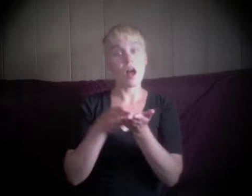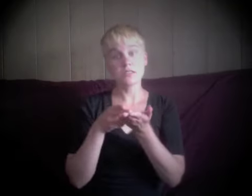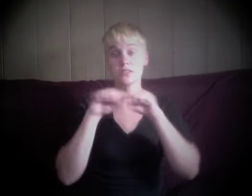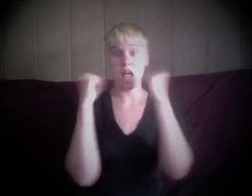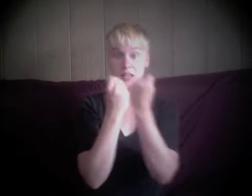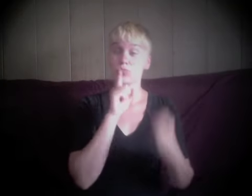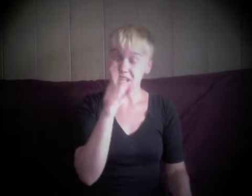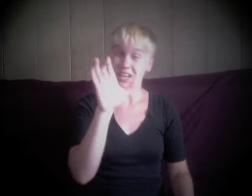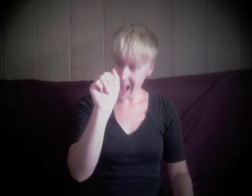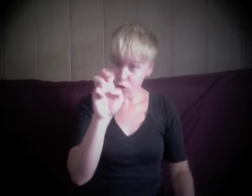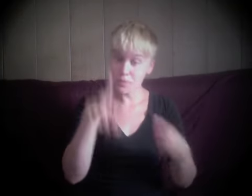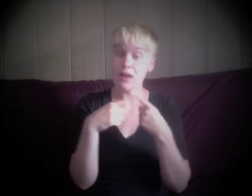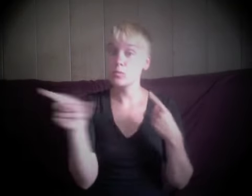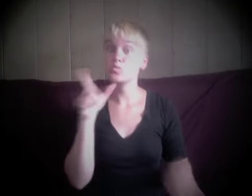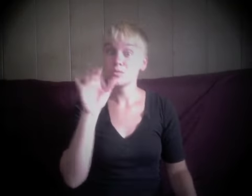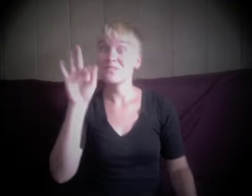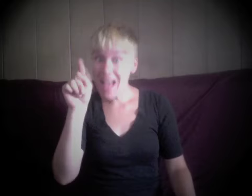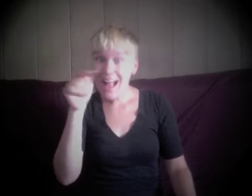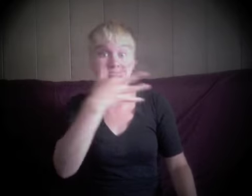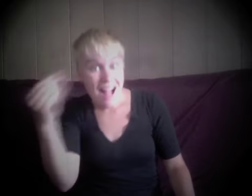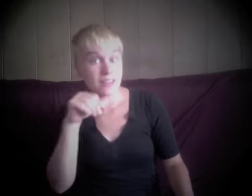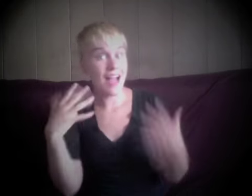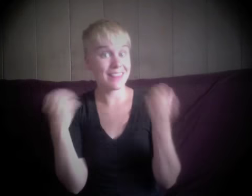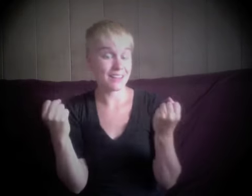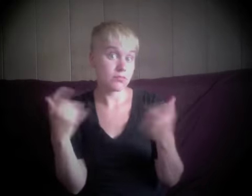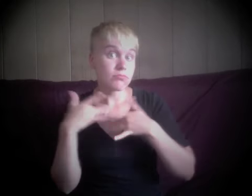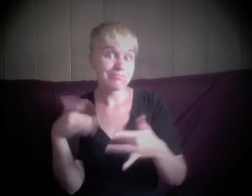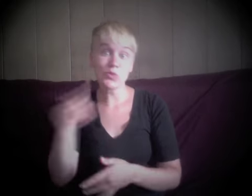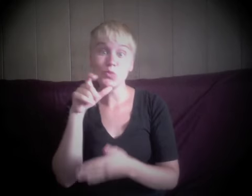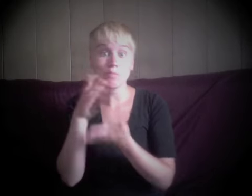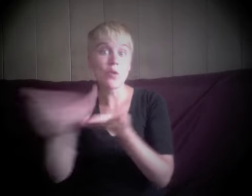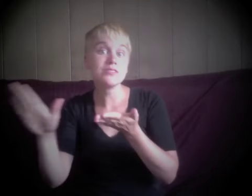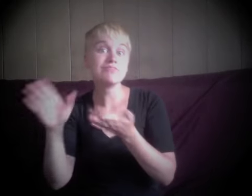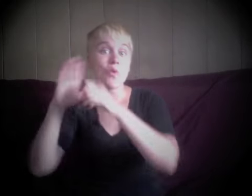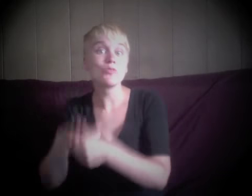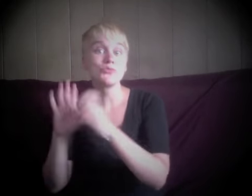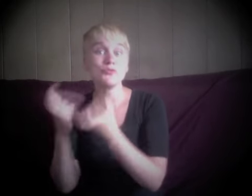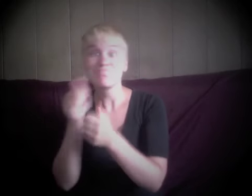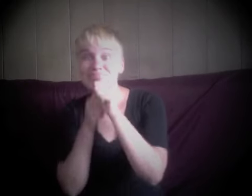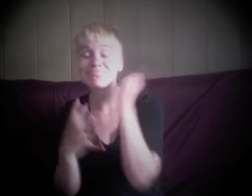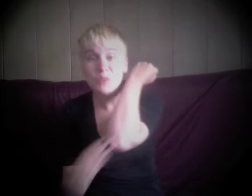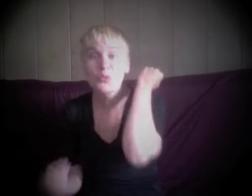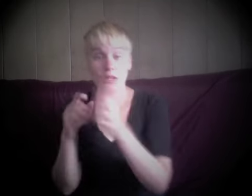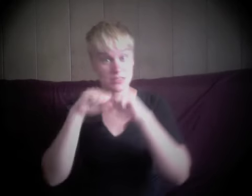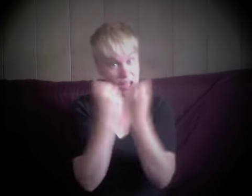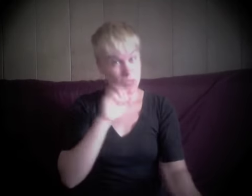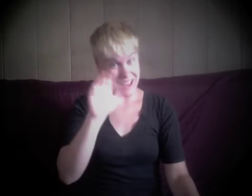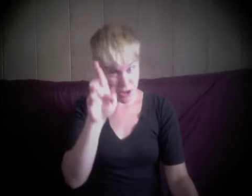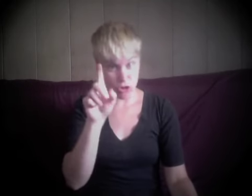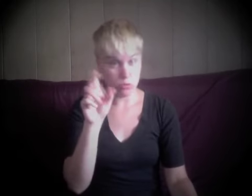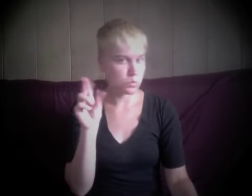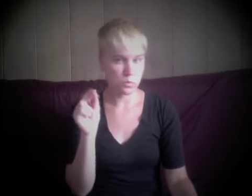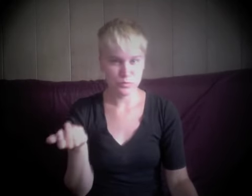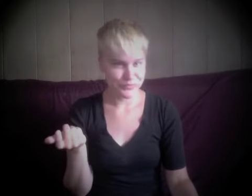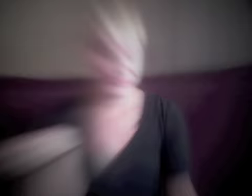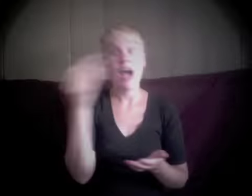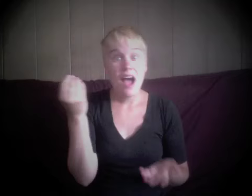Let's just get that out of the way, people don't actually care about making "fat and unhealthy" people healthy.